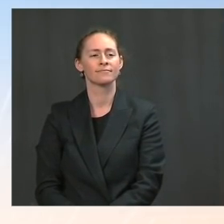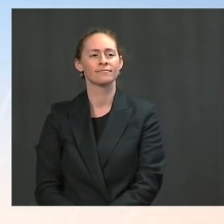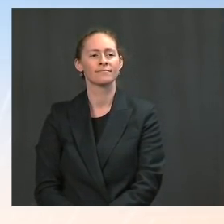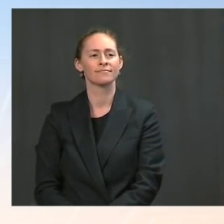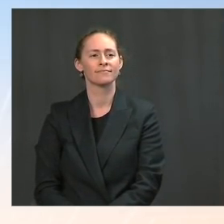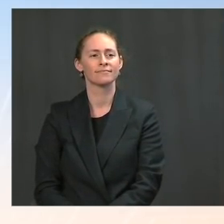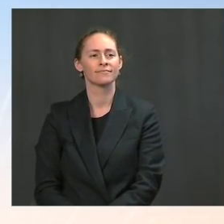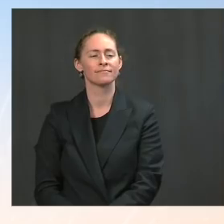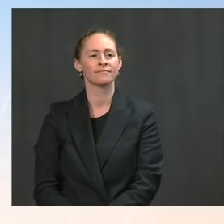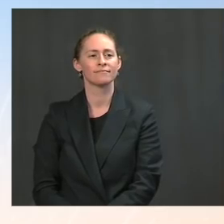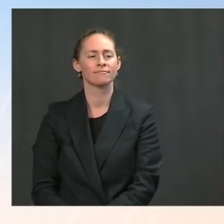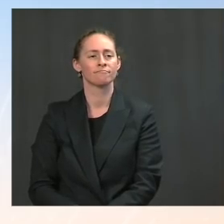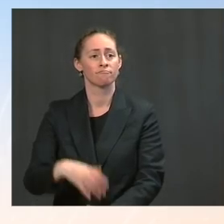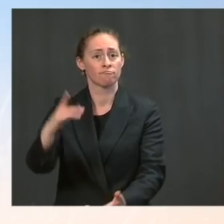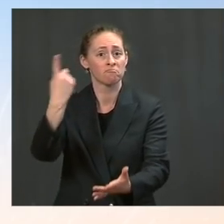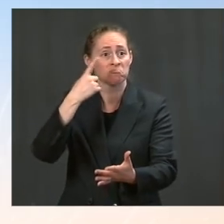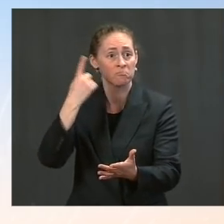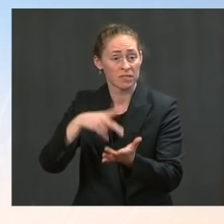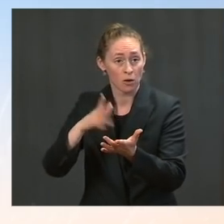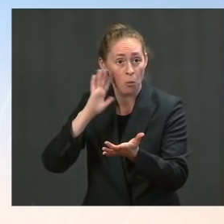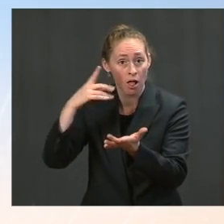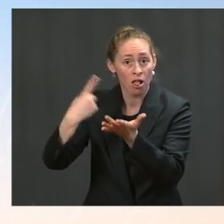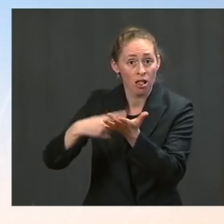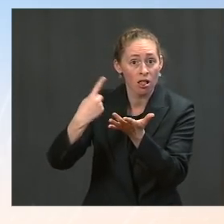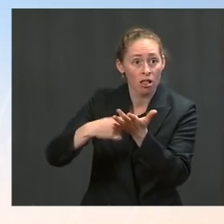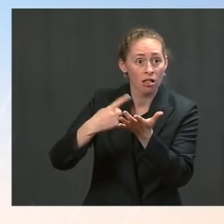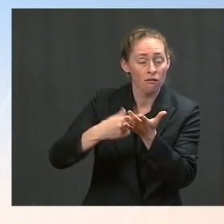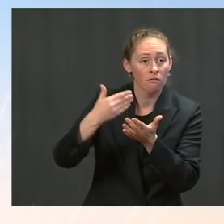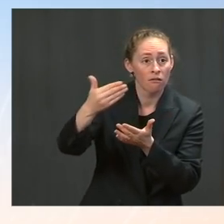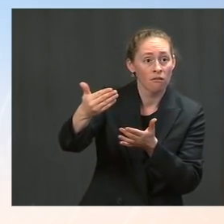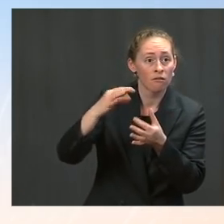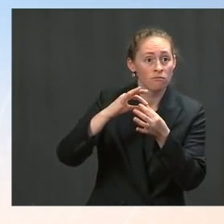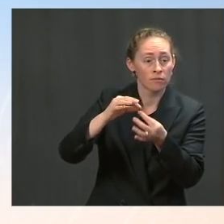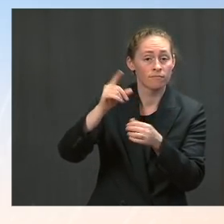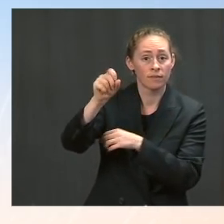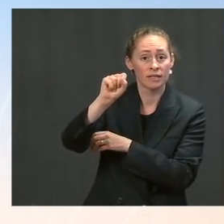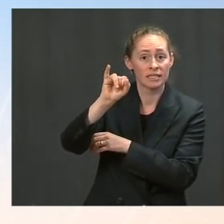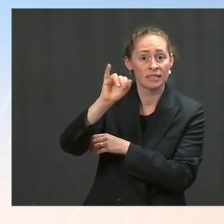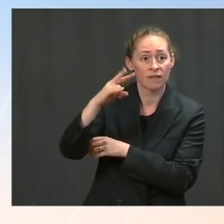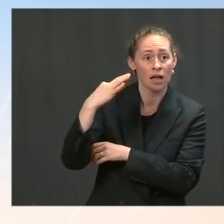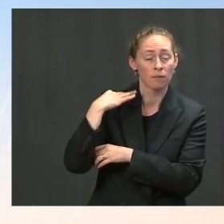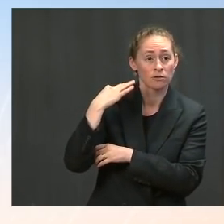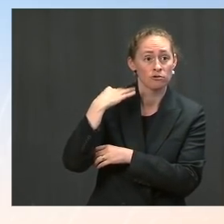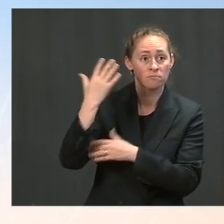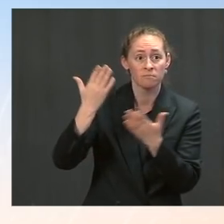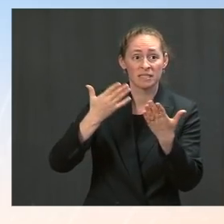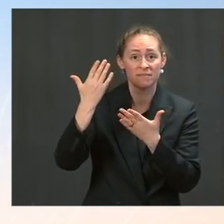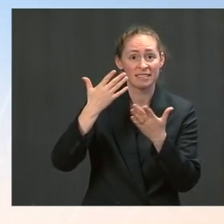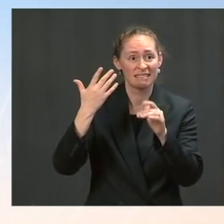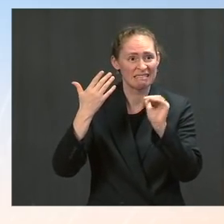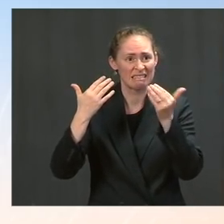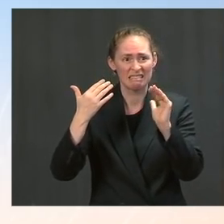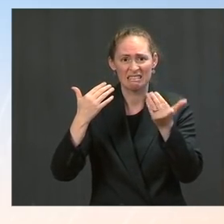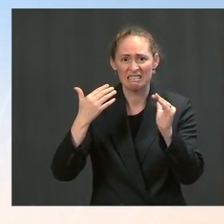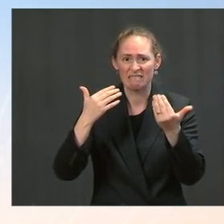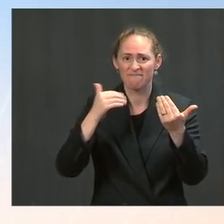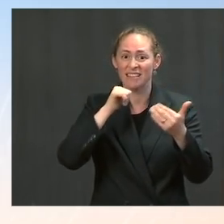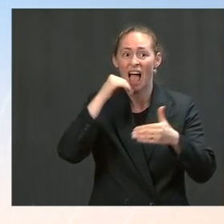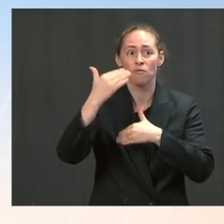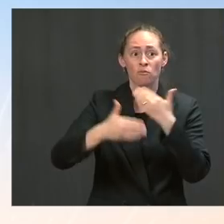Ms. Psaki: We're having a range of discussions, as you know. When we're at the point where we have final agreements, and we don't -- and we're -- we're confident